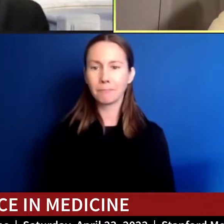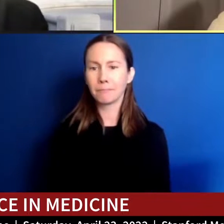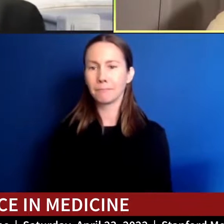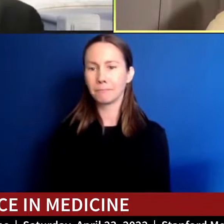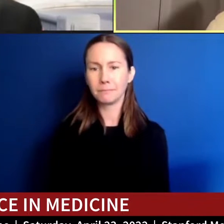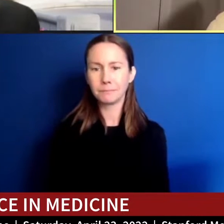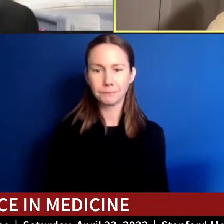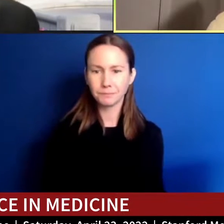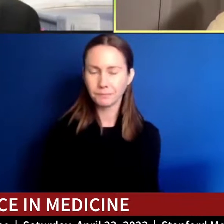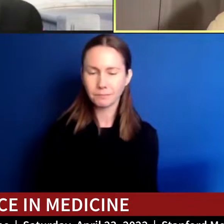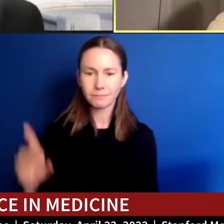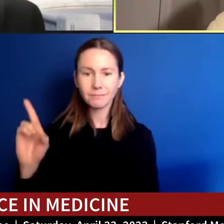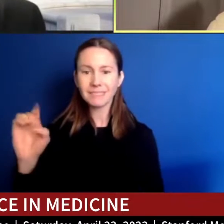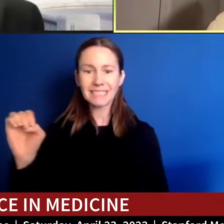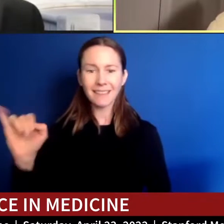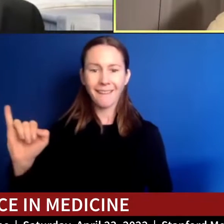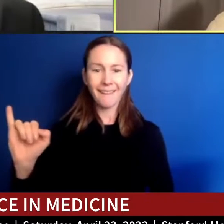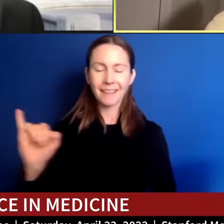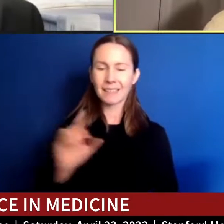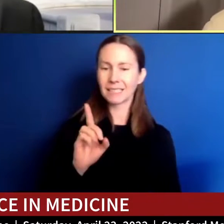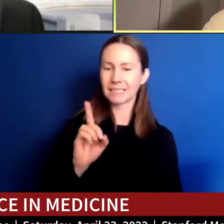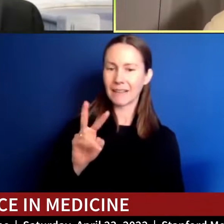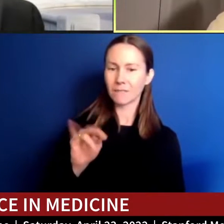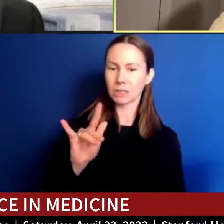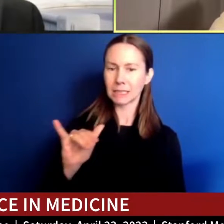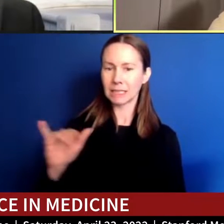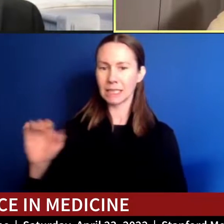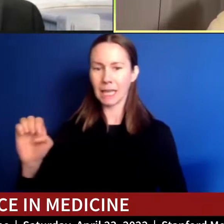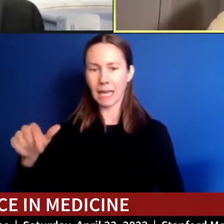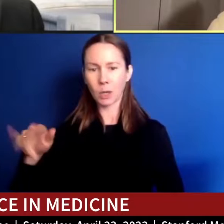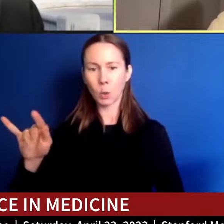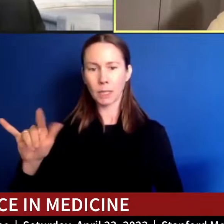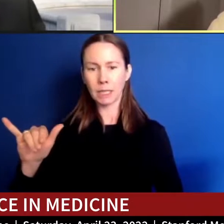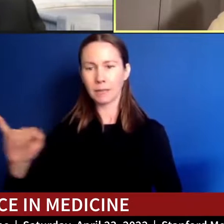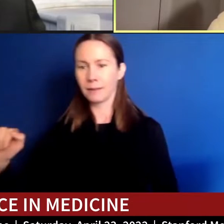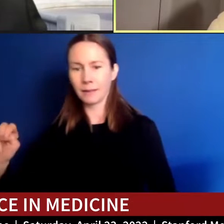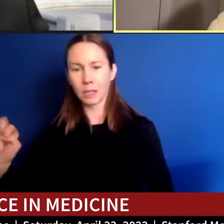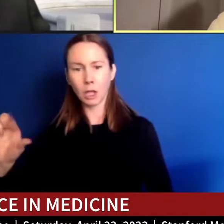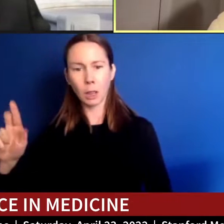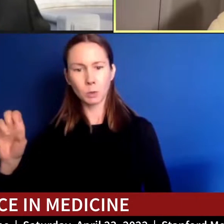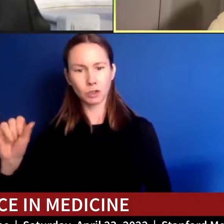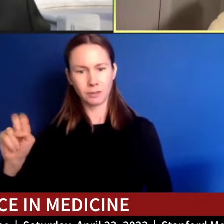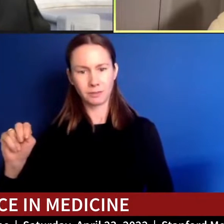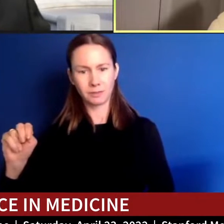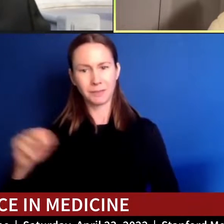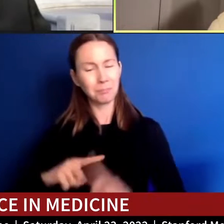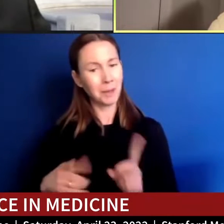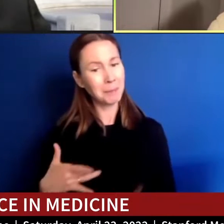diversity, equity, and inclusion, but they often do forget about disability. Because,